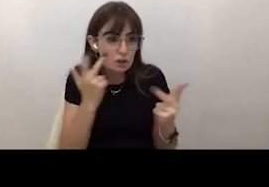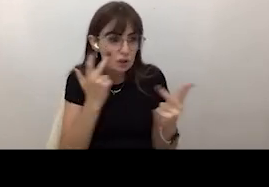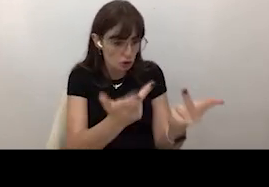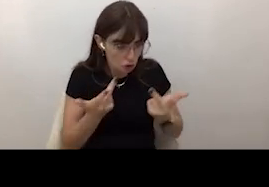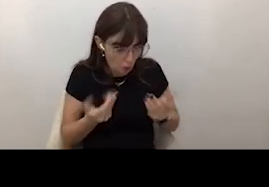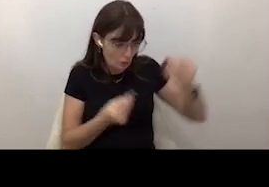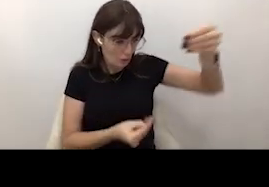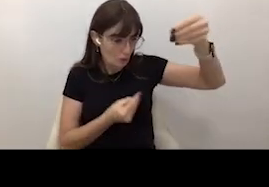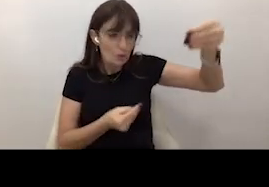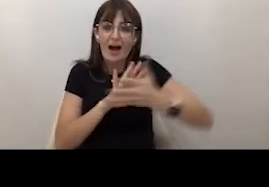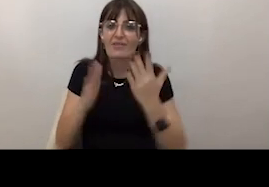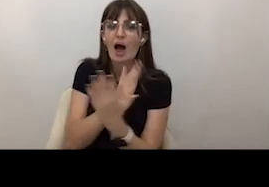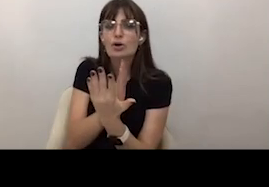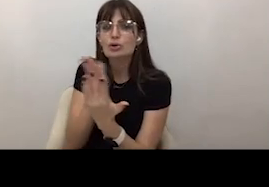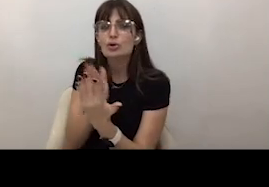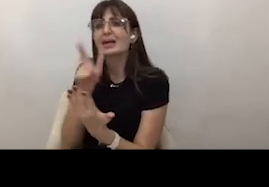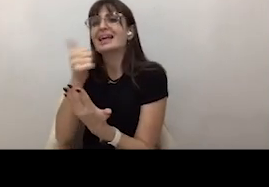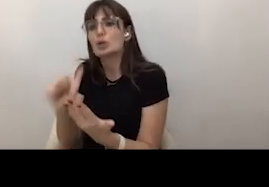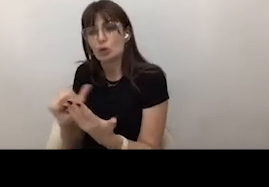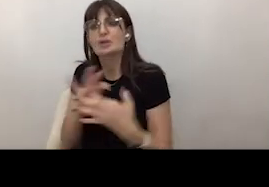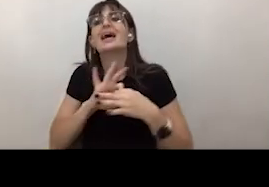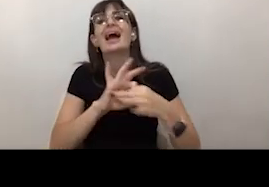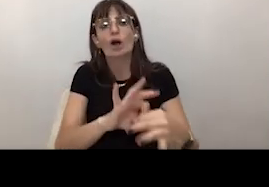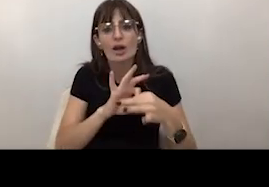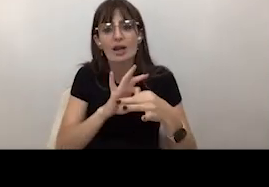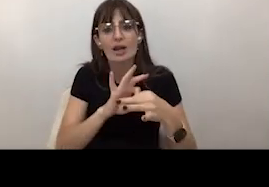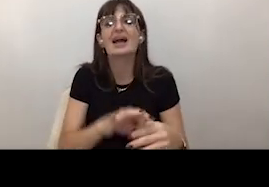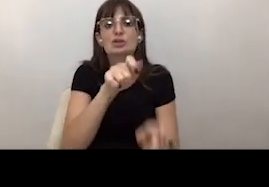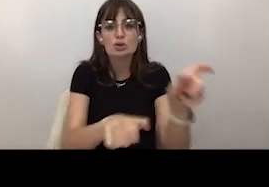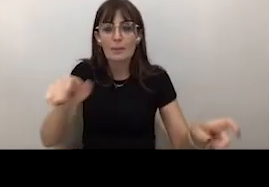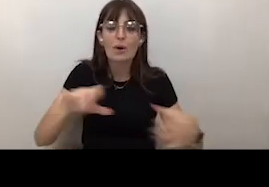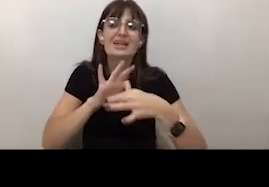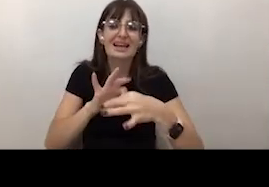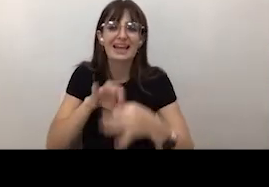these are the ways that you can then connect it to the actual engagement with a supporter.